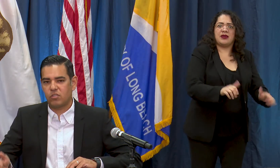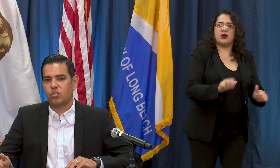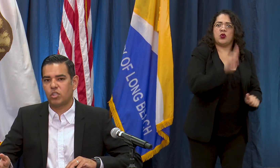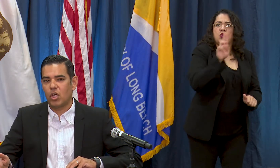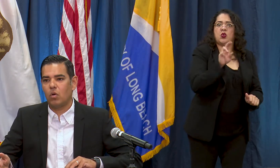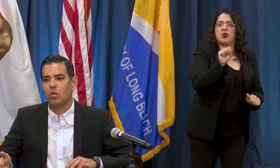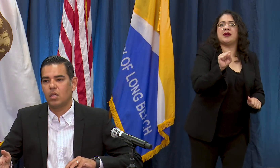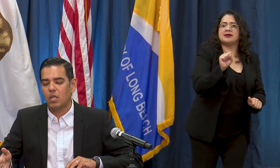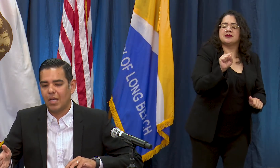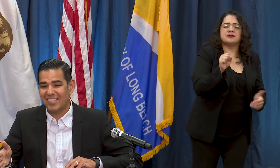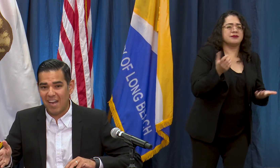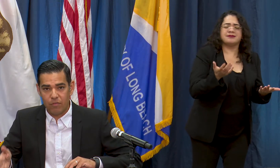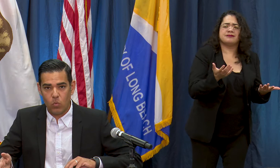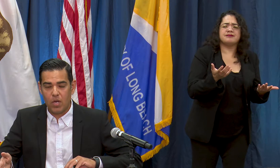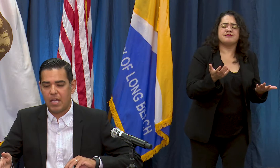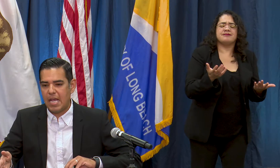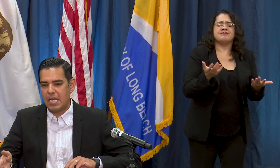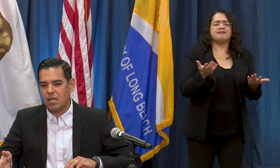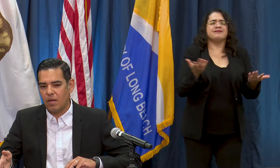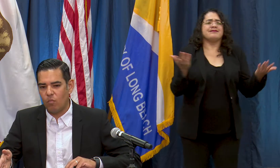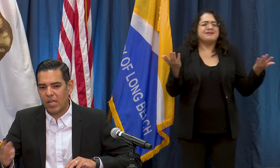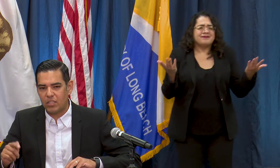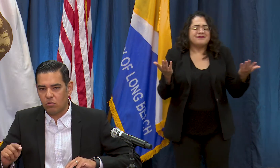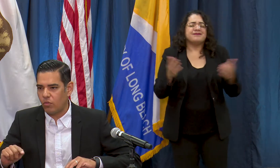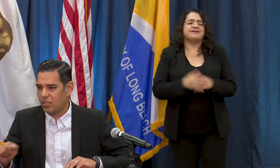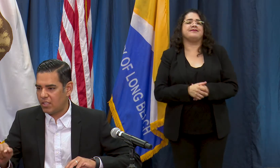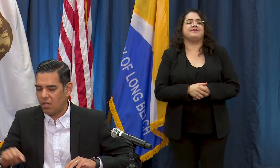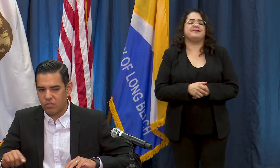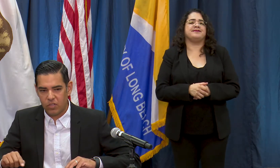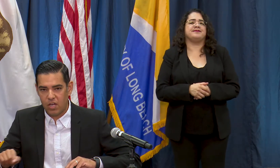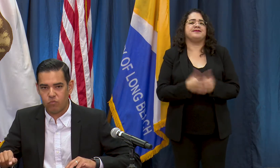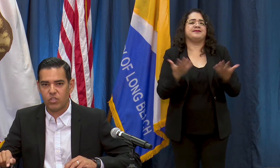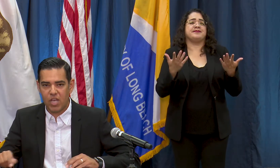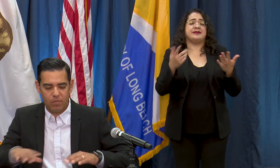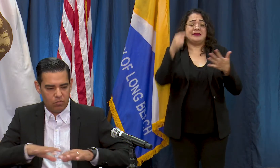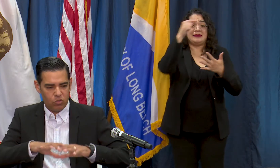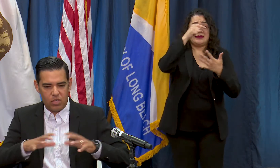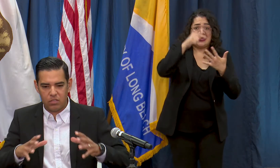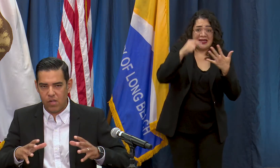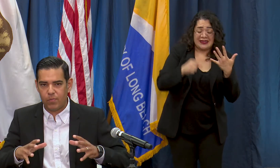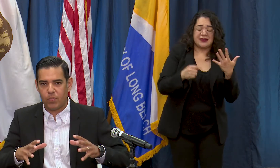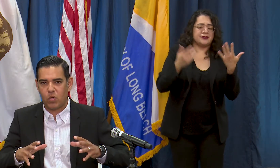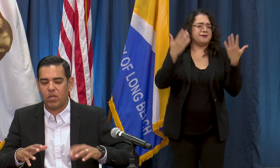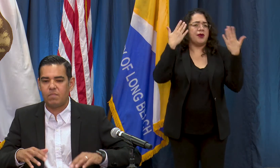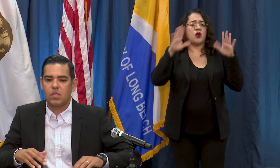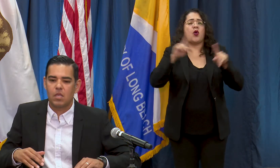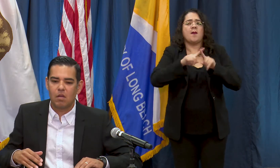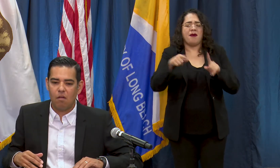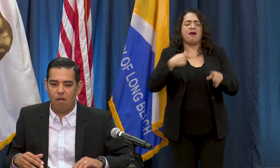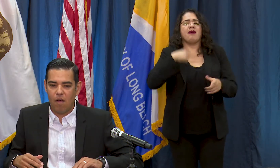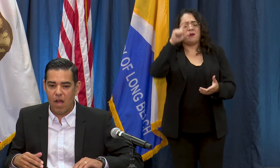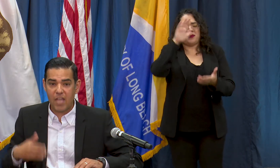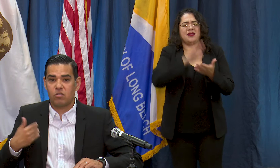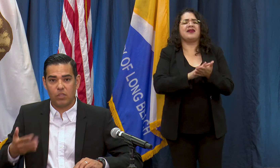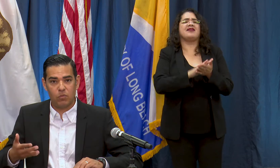assistance should go to everyone and well I don't know the details of the coverage yet because we've just developed the program, I certainly will